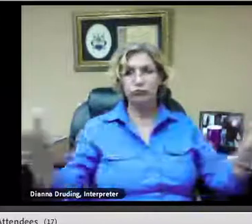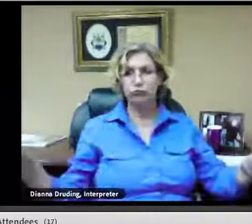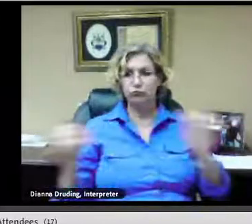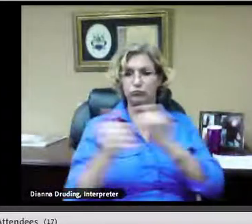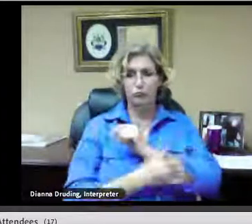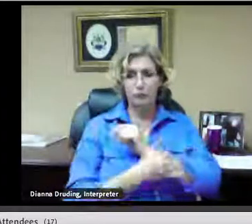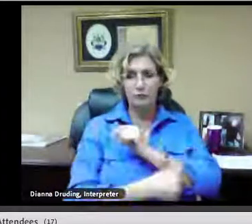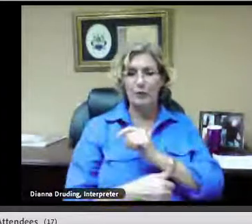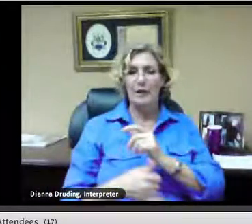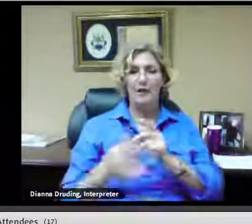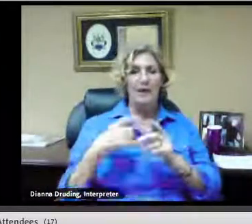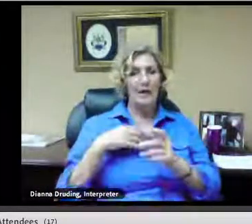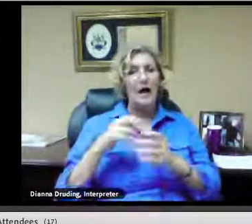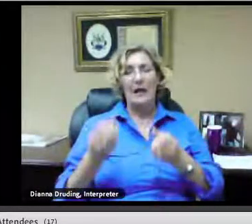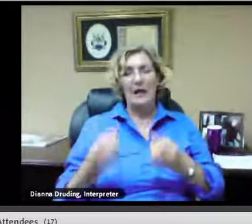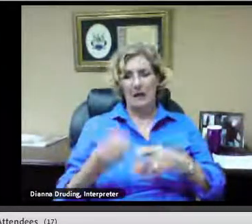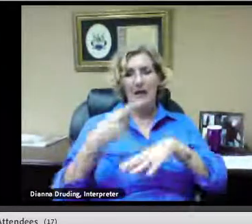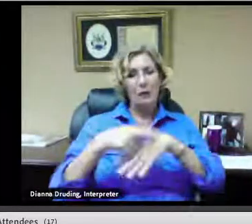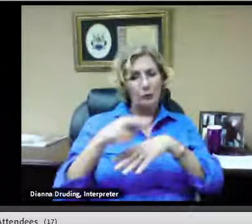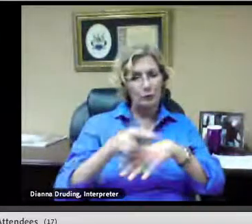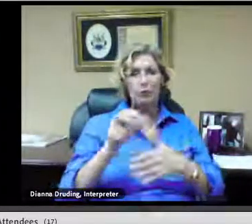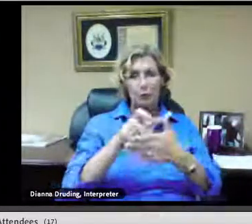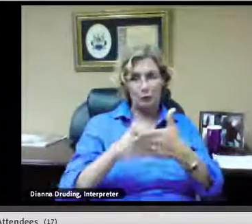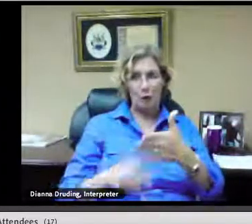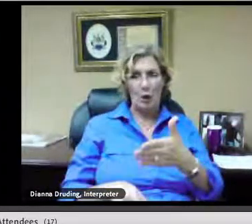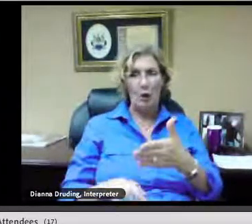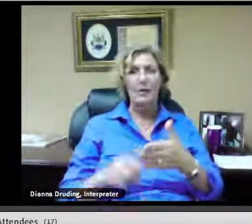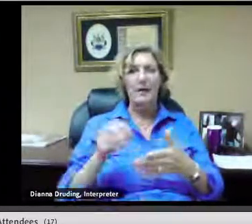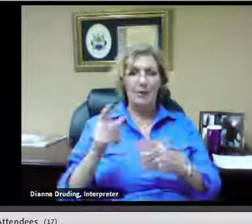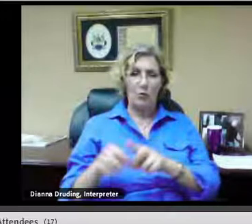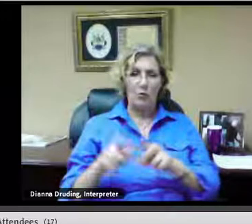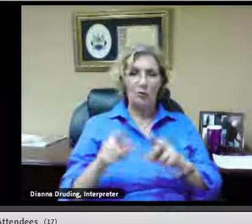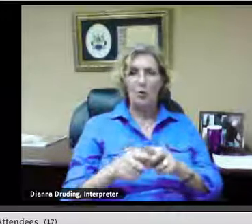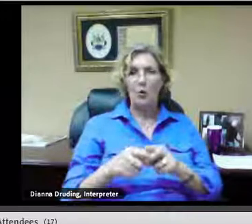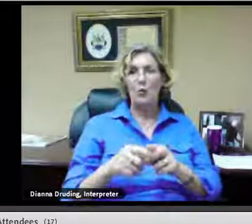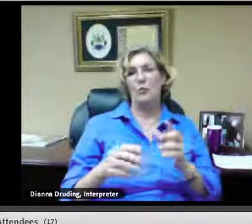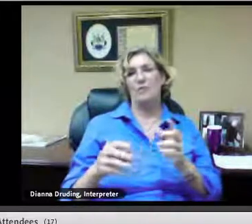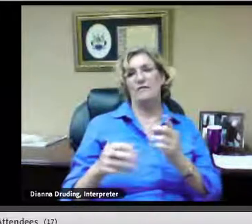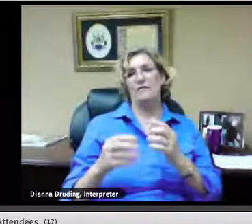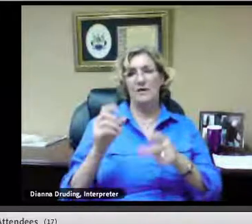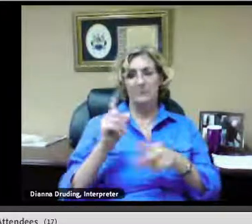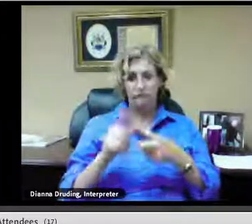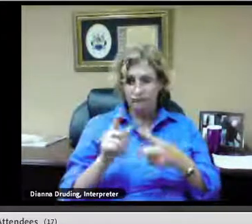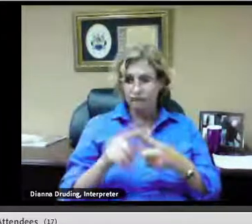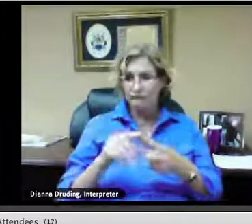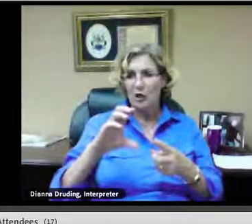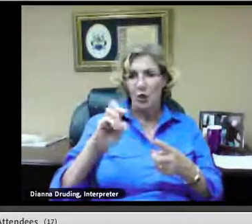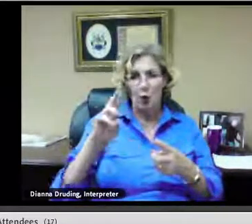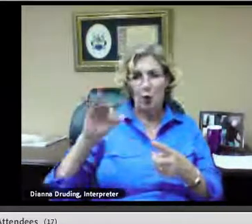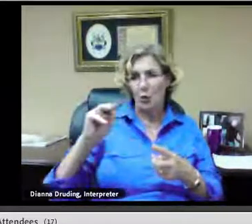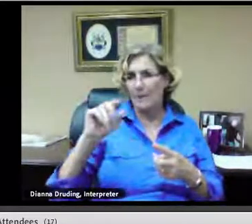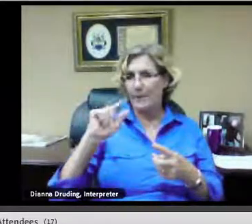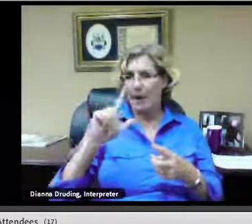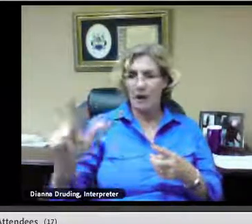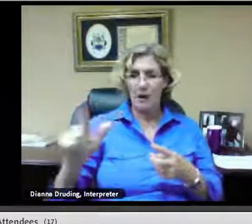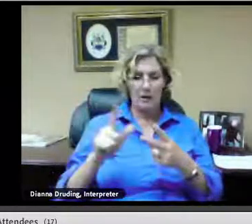and on a lot of national levels that are good. You know, ultimately, we're going here for empathy in accessibility.